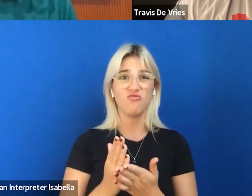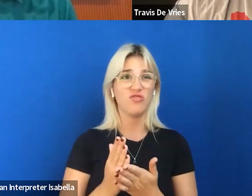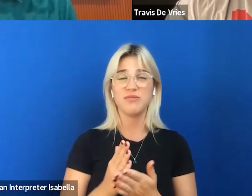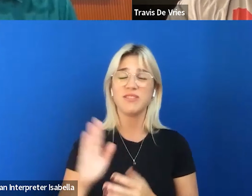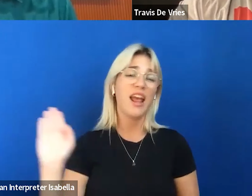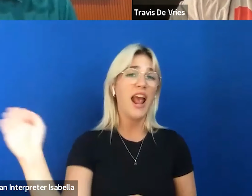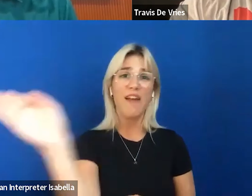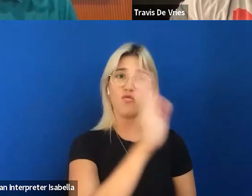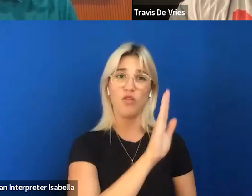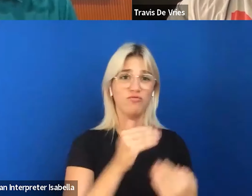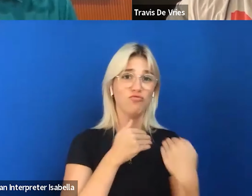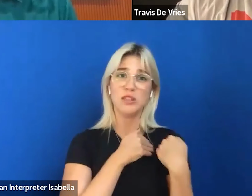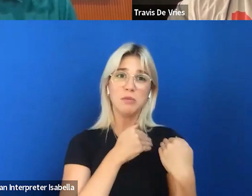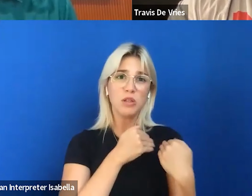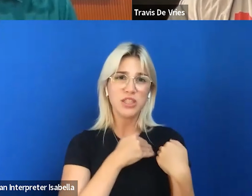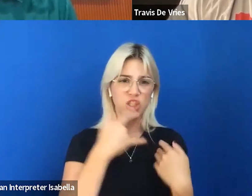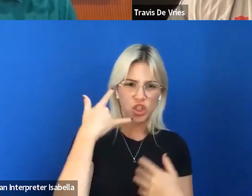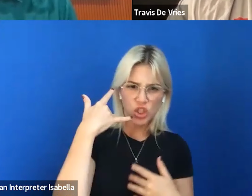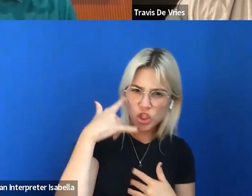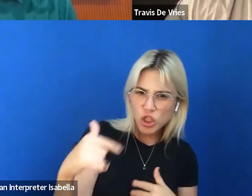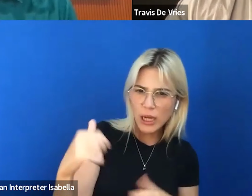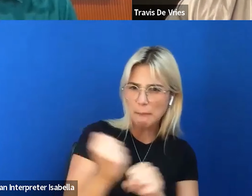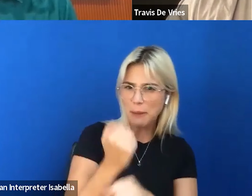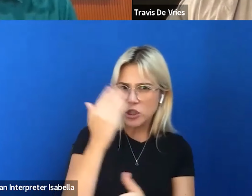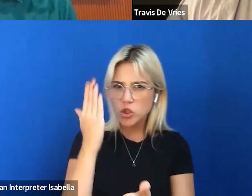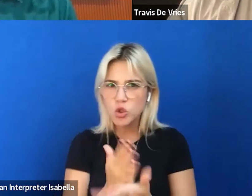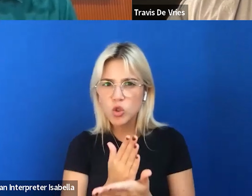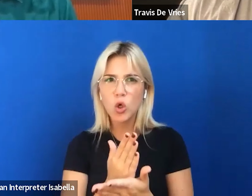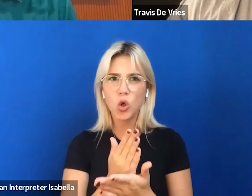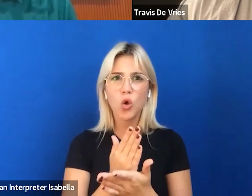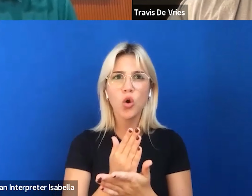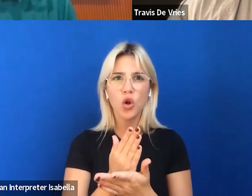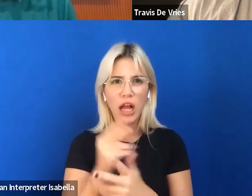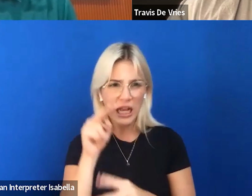kind of check and make sure that we are assessing to a high standard,